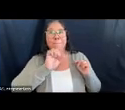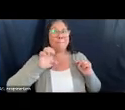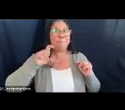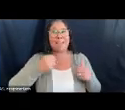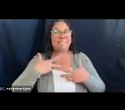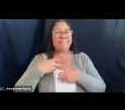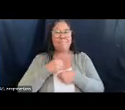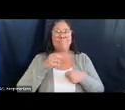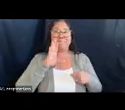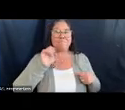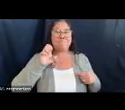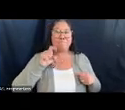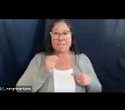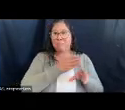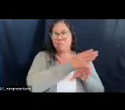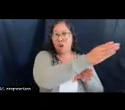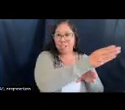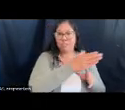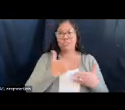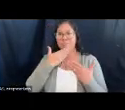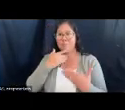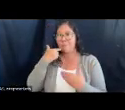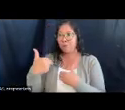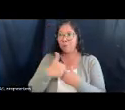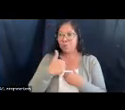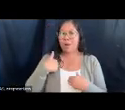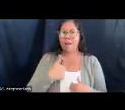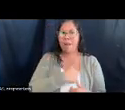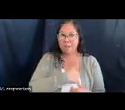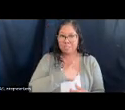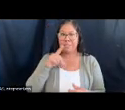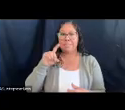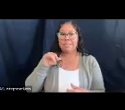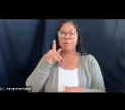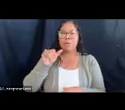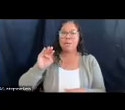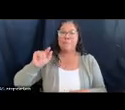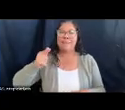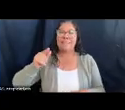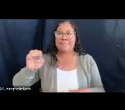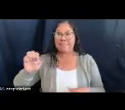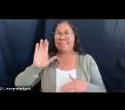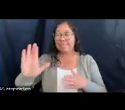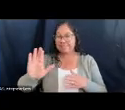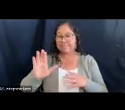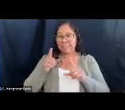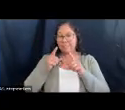for joining us today. So Deputy McGee's leadership in advancing the state's uh superintendent's black